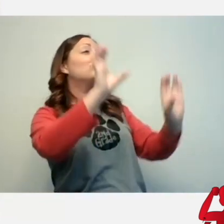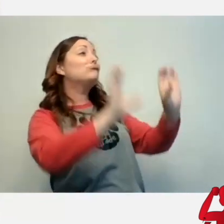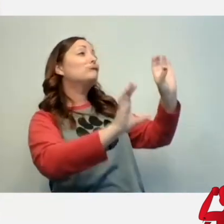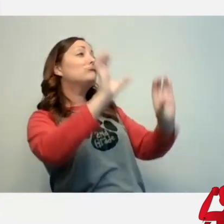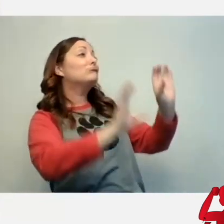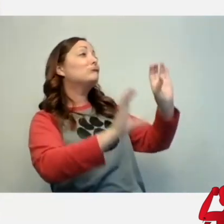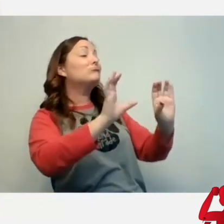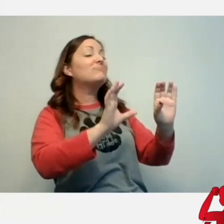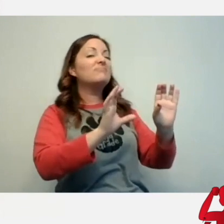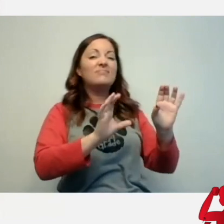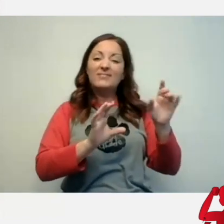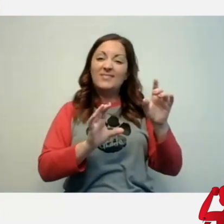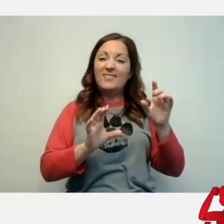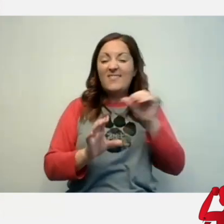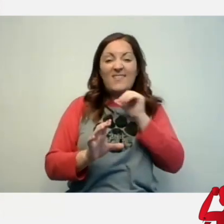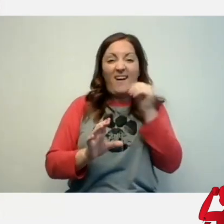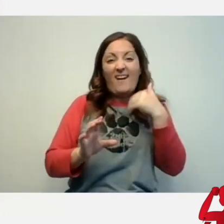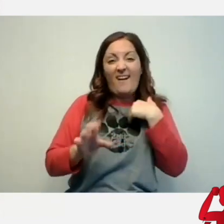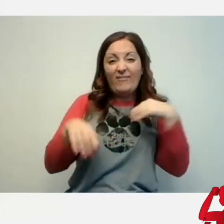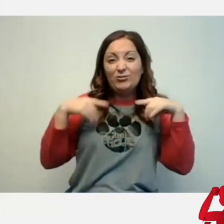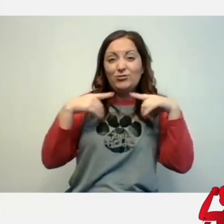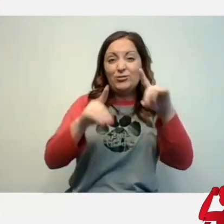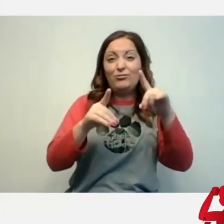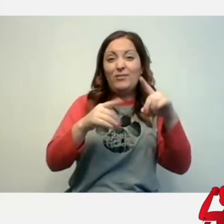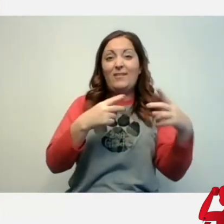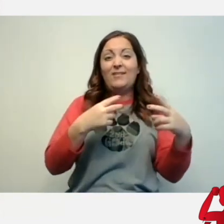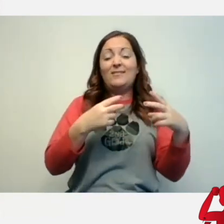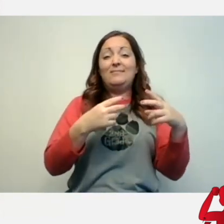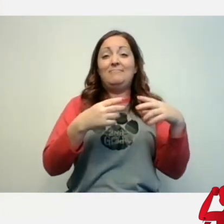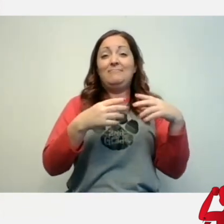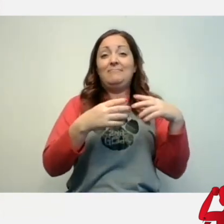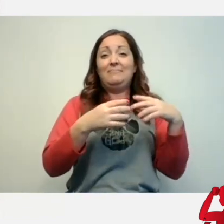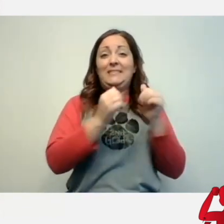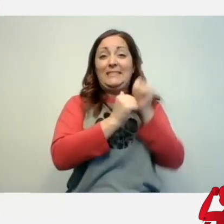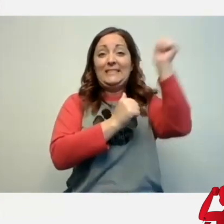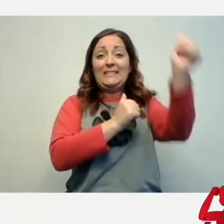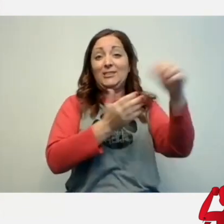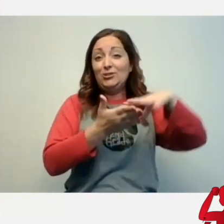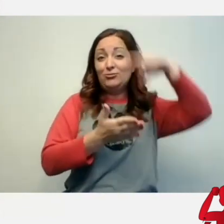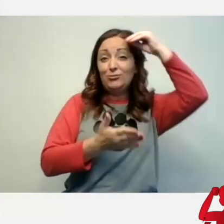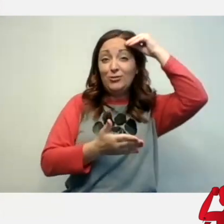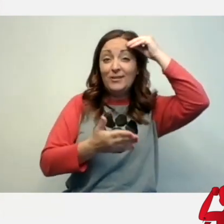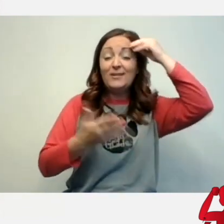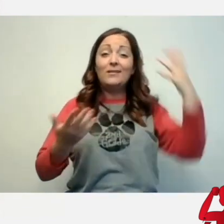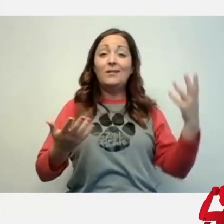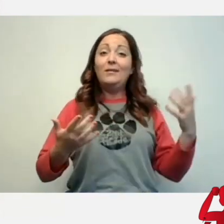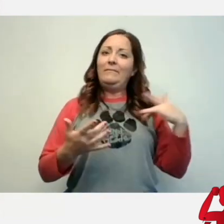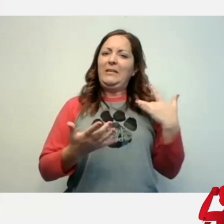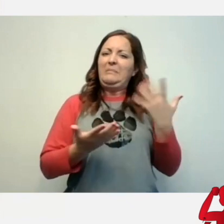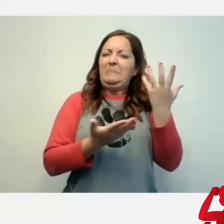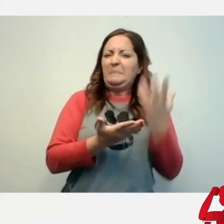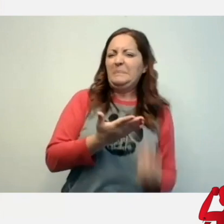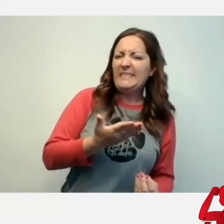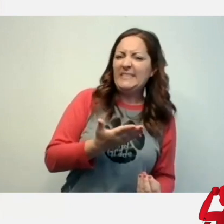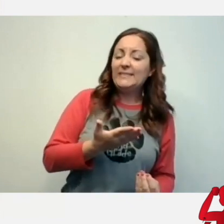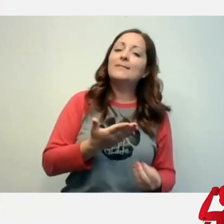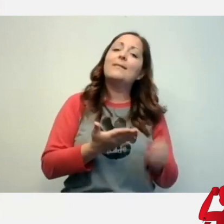sort of like those recess conversations that we would normally have, that we no longer have with distance learning.